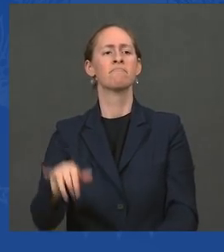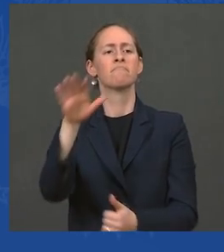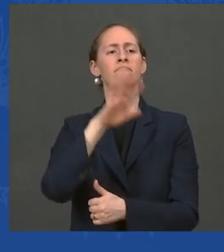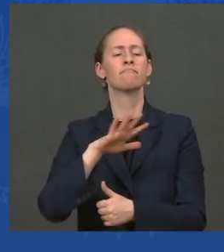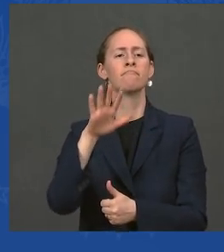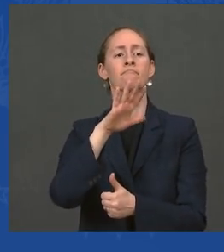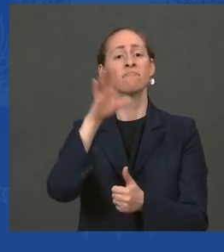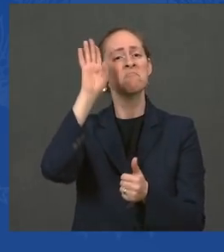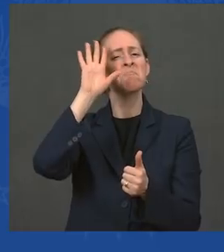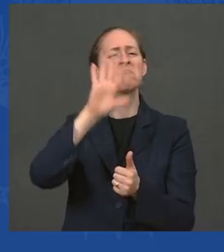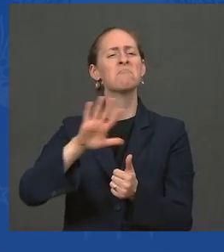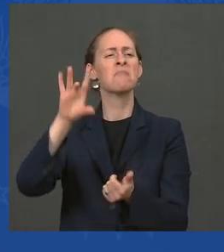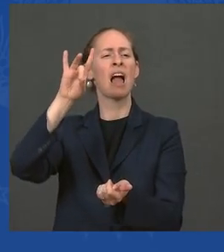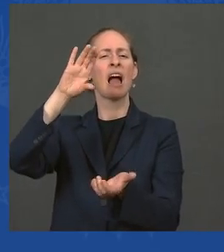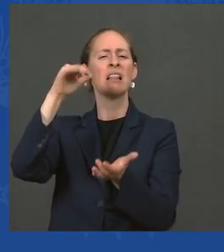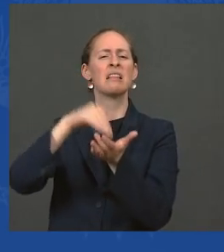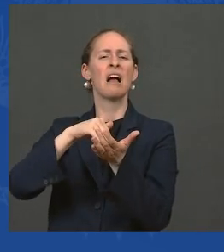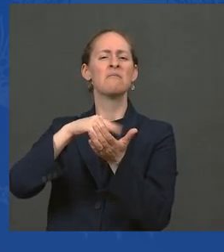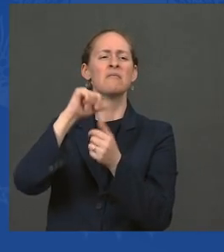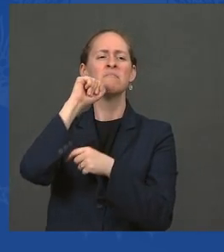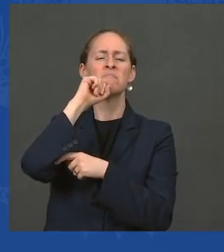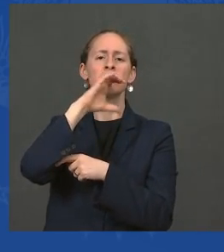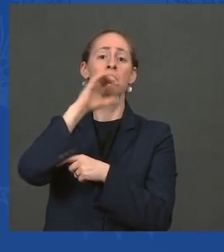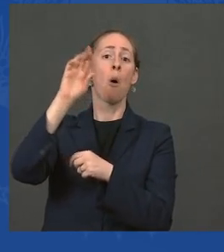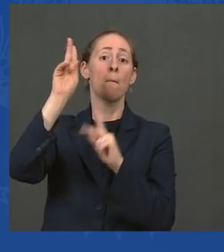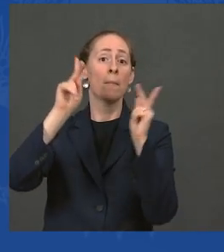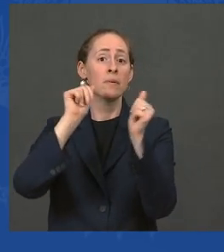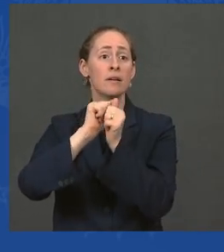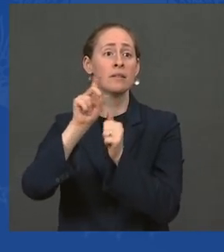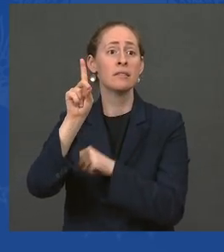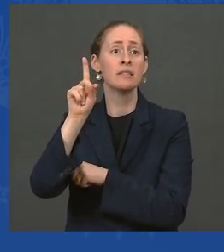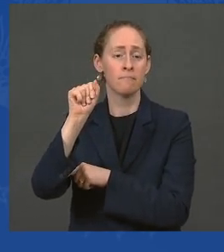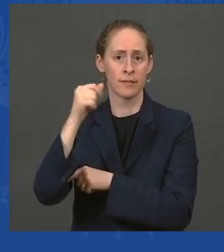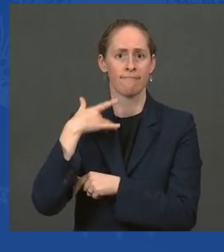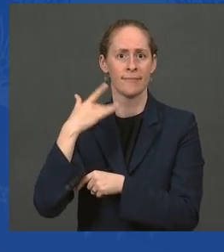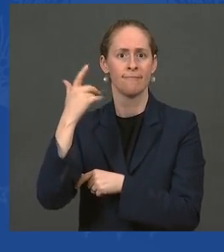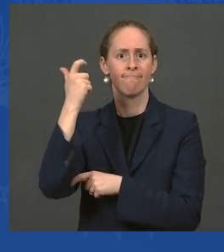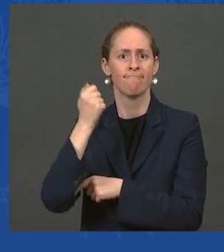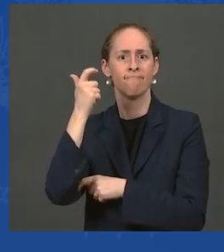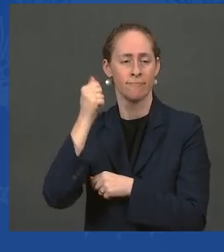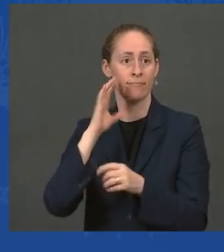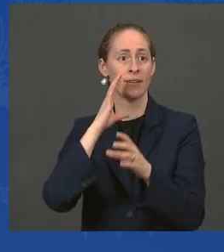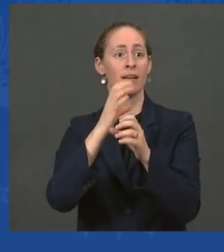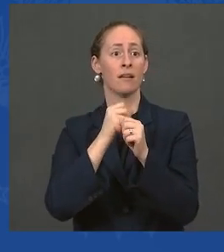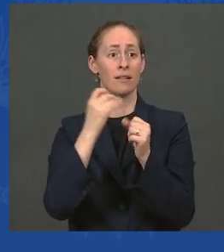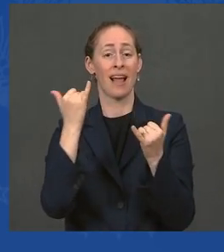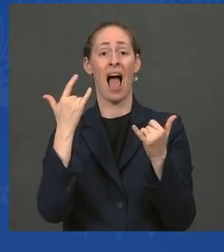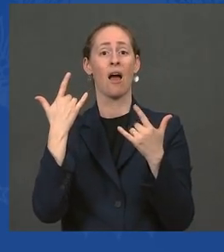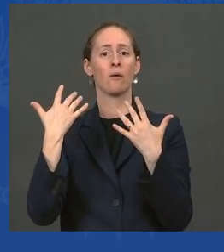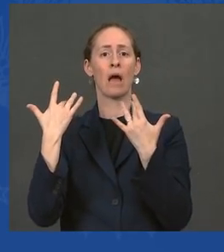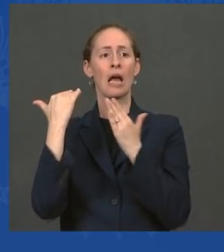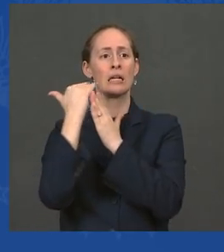or people with disabilities, who are on Medicaid, on a waiting list to get home care, which they're entitled to.